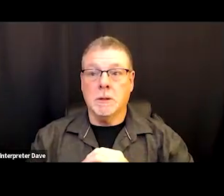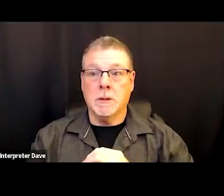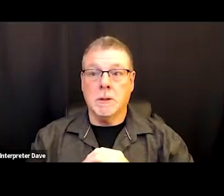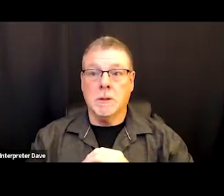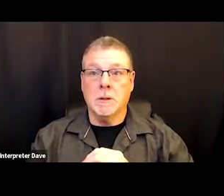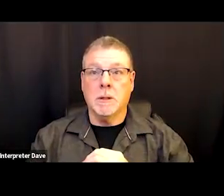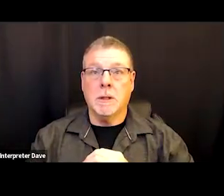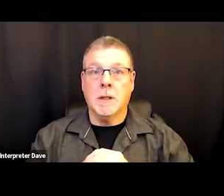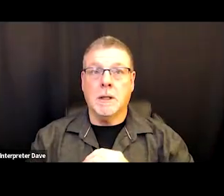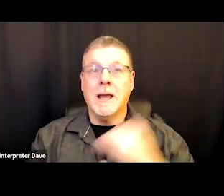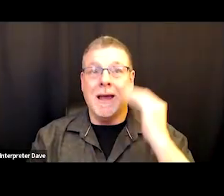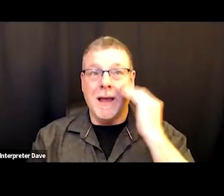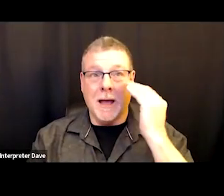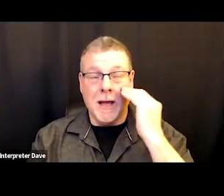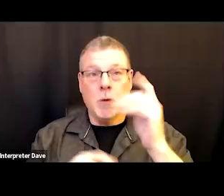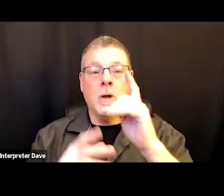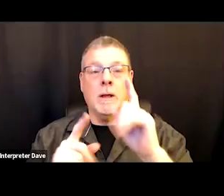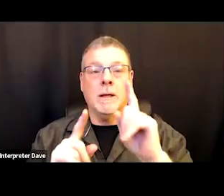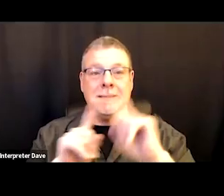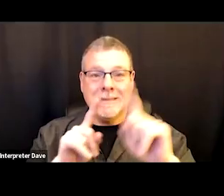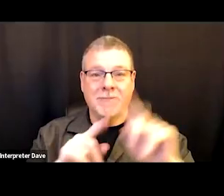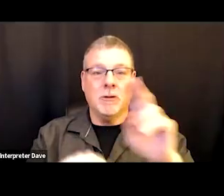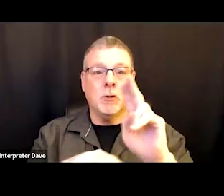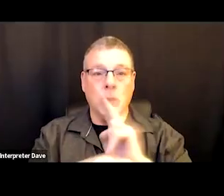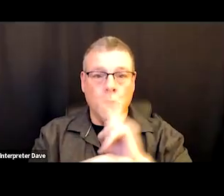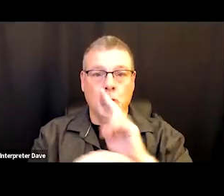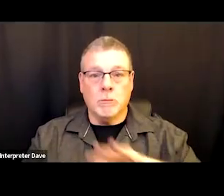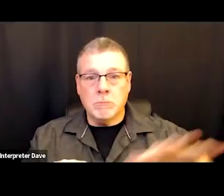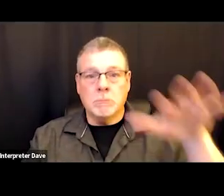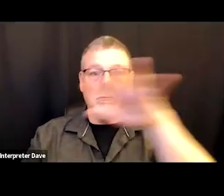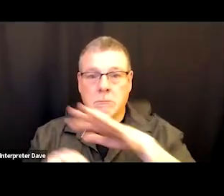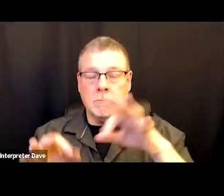that use this for their trauma population